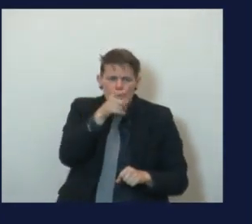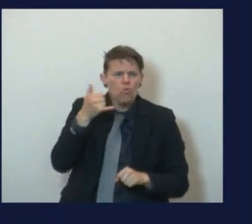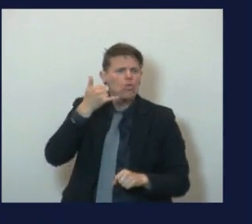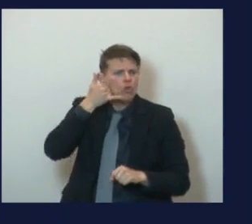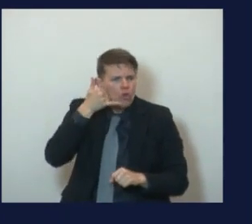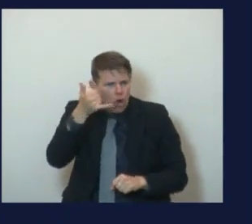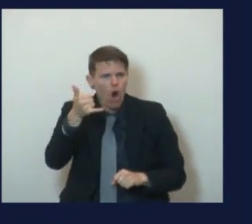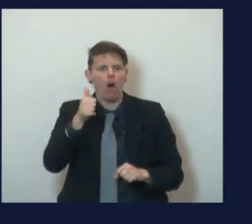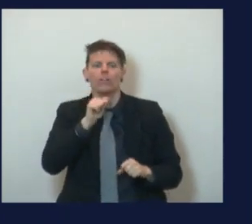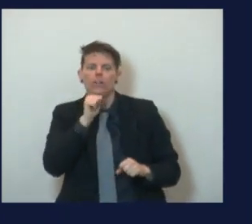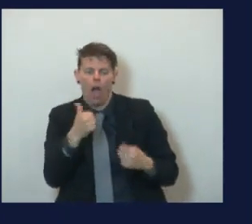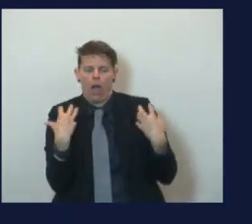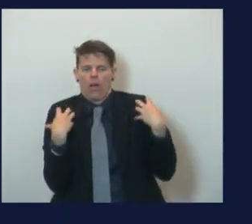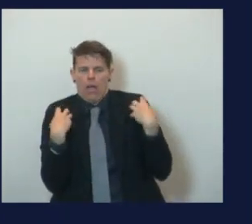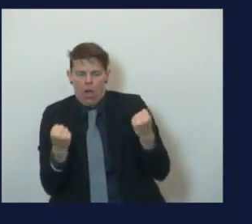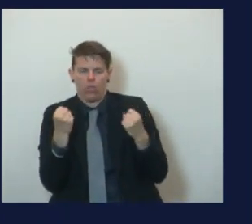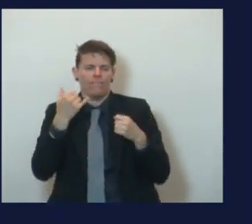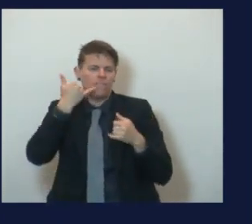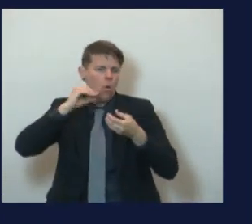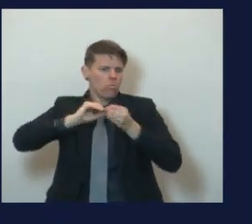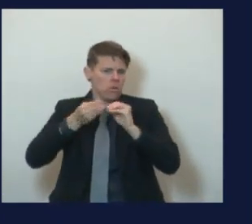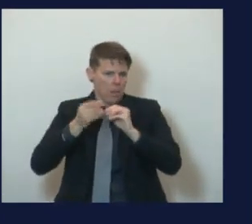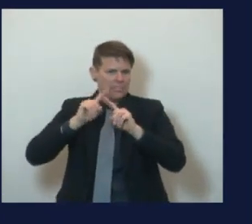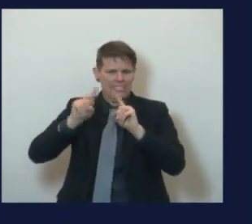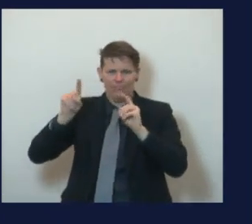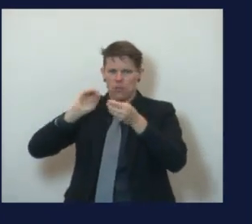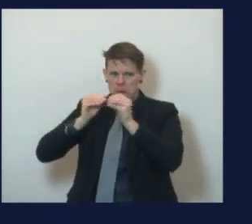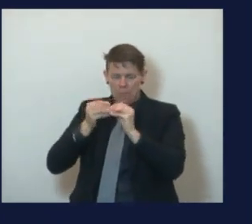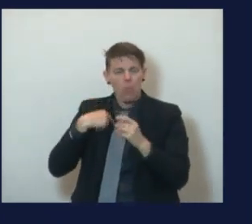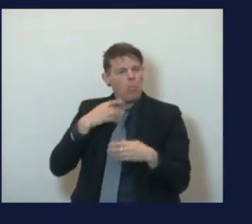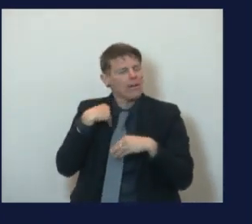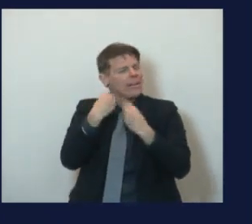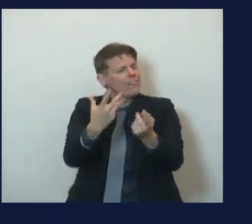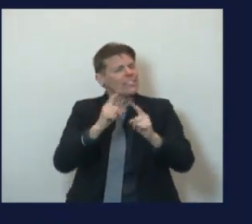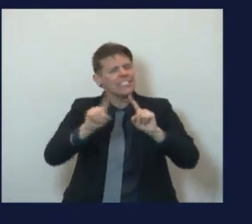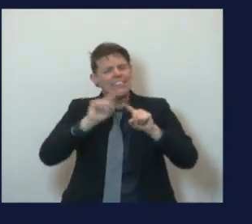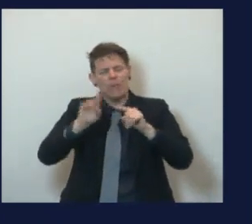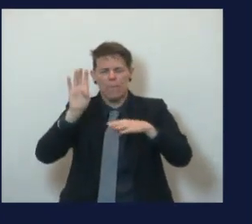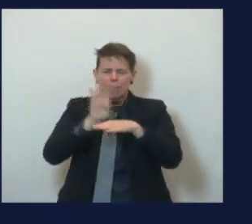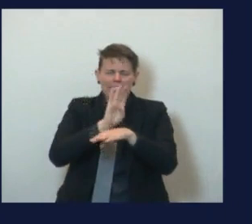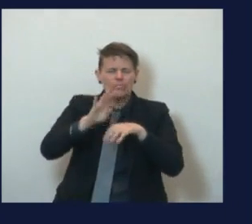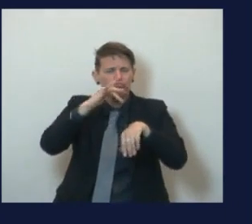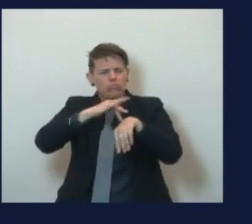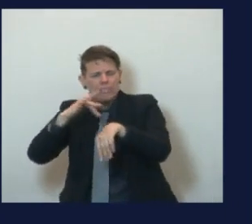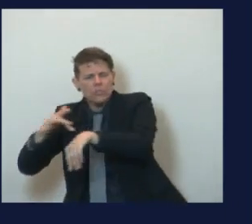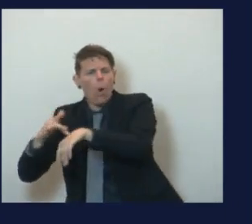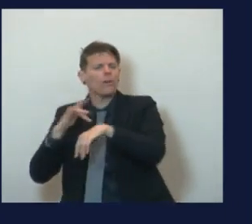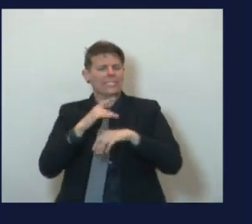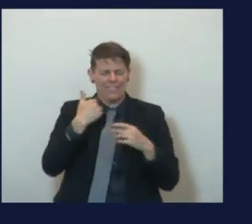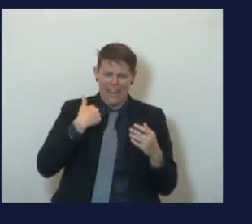IF YOU DON’T HAVE ACCESS TO A FA COVERING, YOU MAKE SURE YOU CALL OUR NONHEALTH LINE.